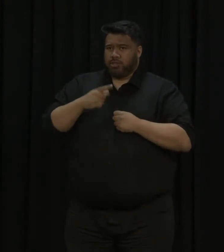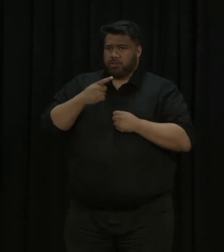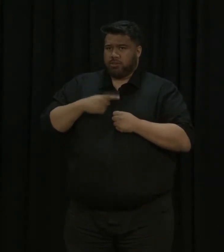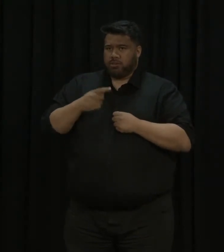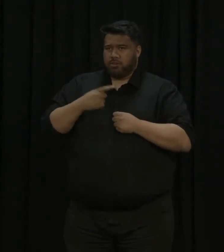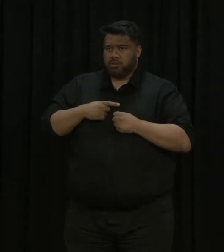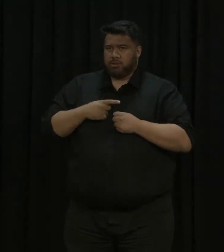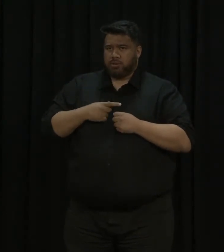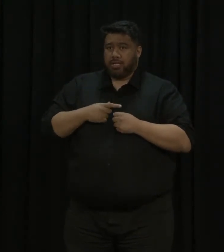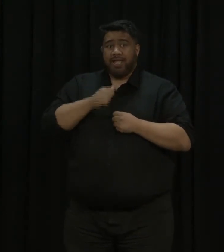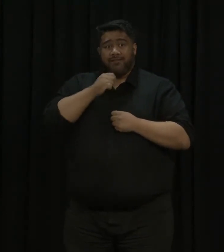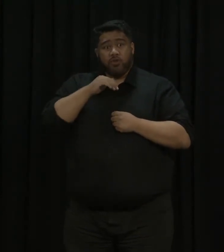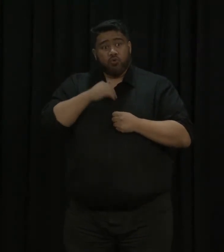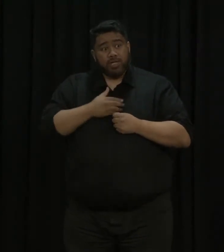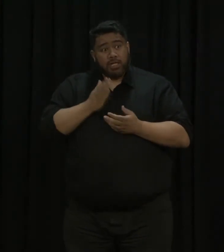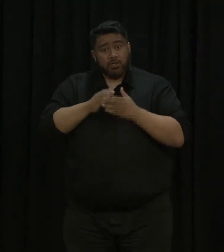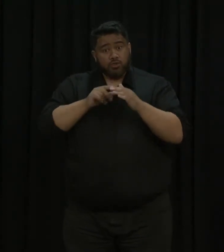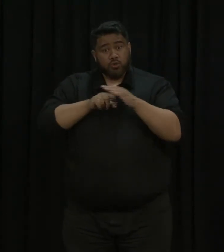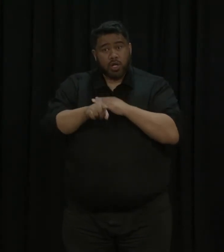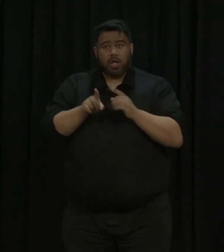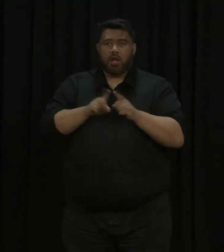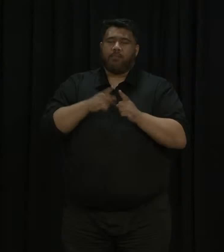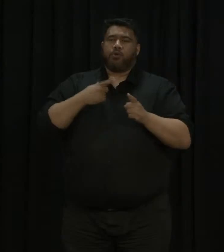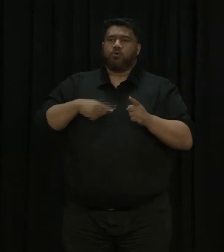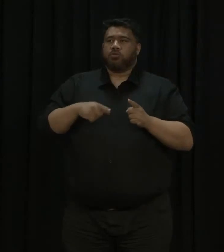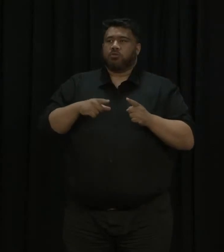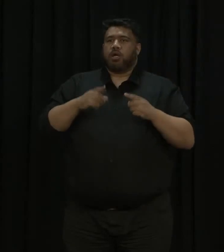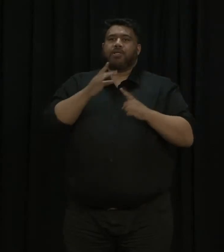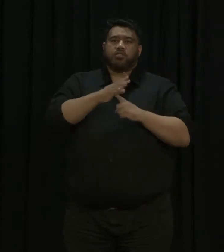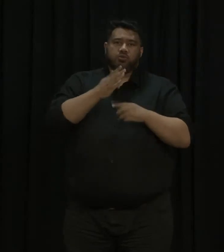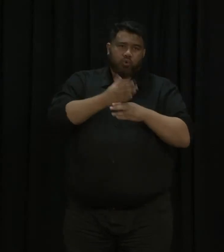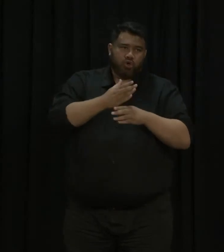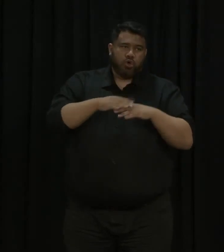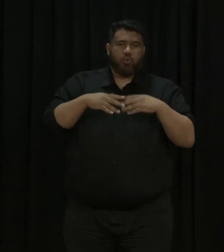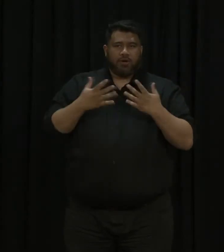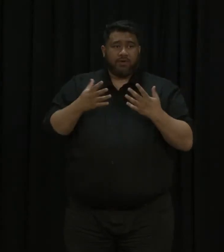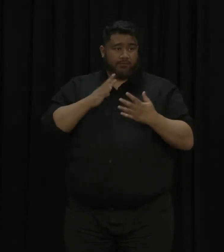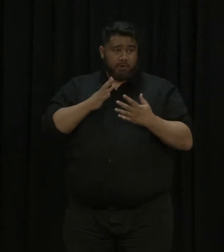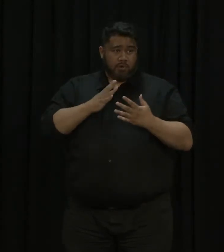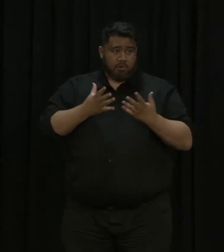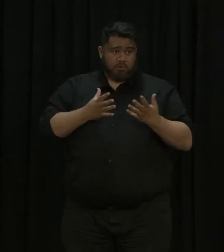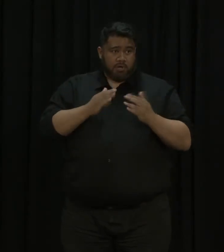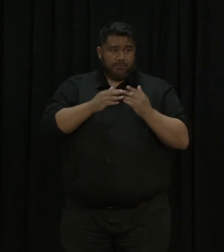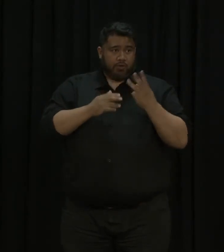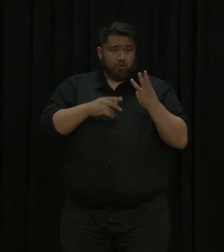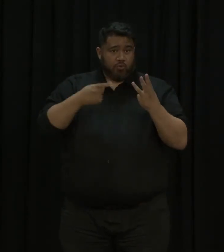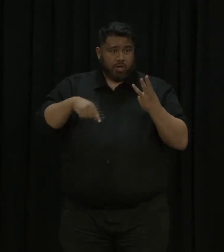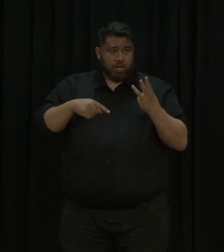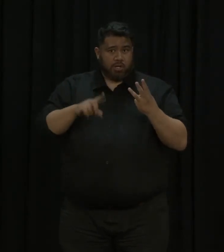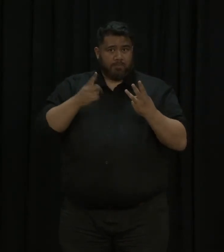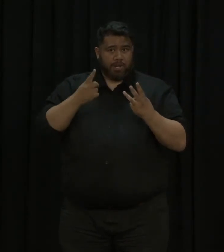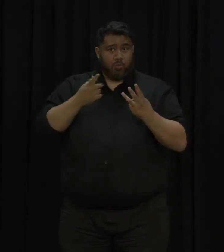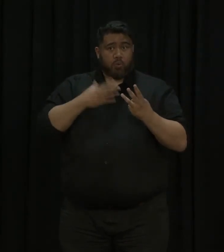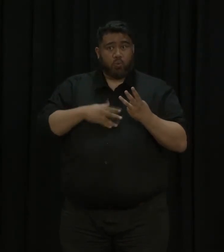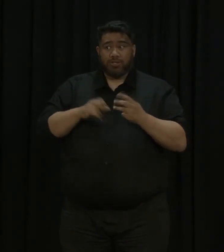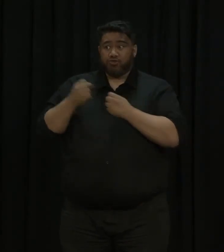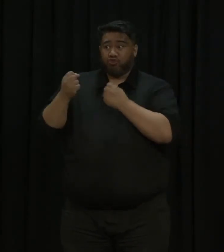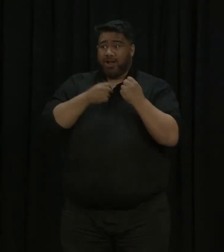do outside the home, people should be saying at home. We want people to minimise